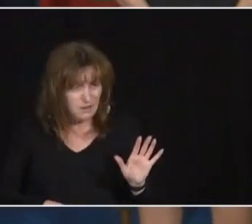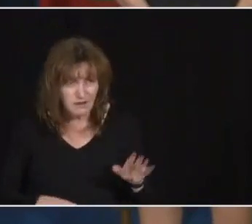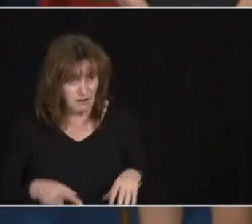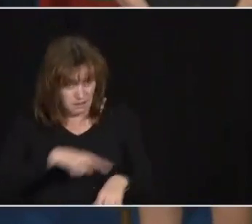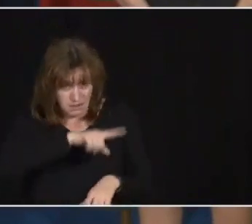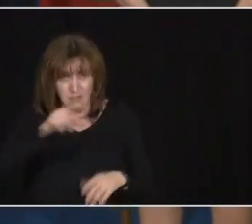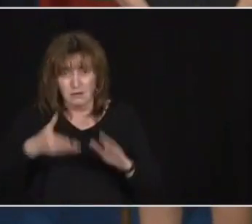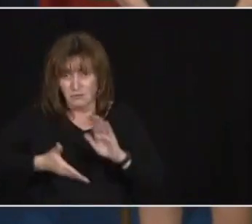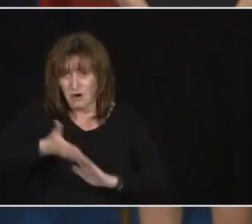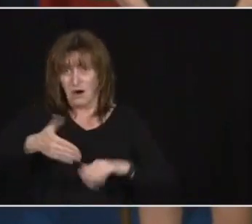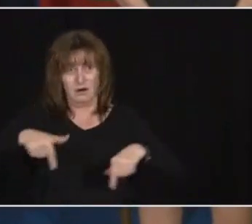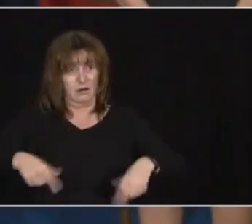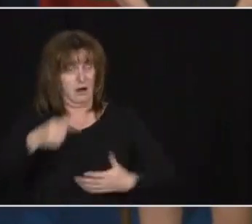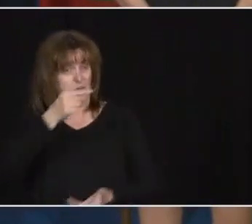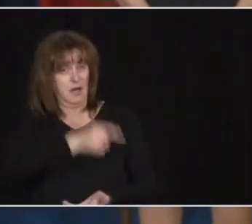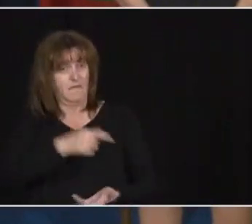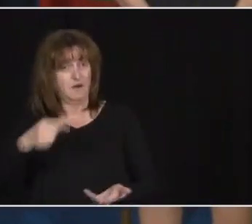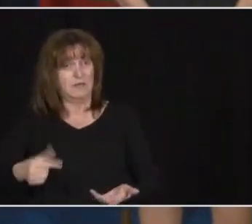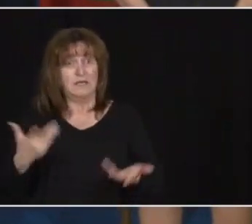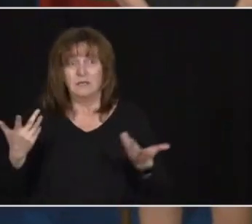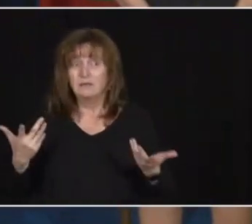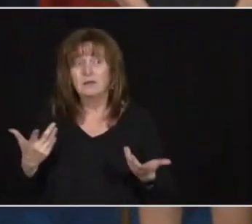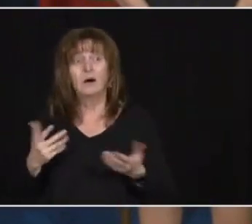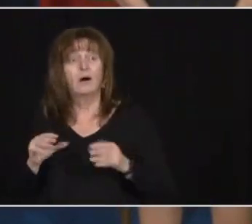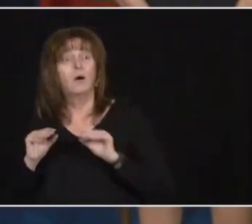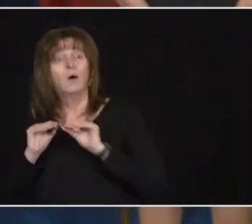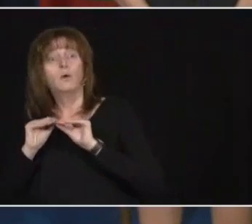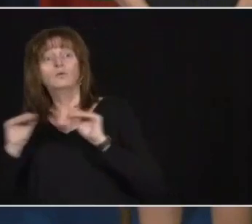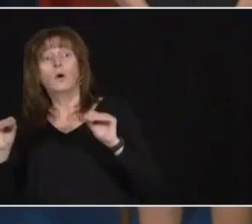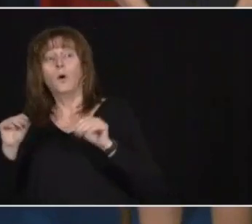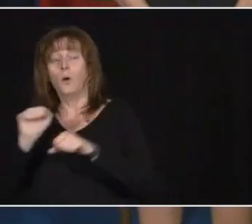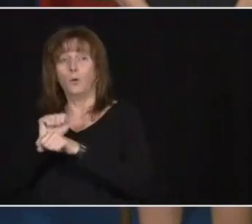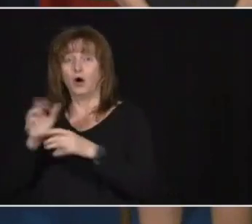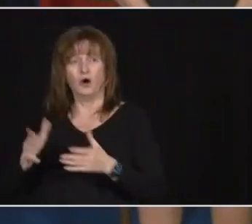It wouldn't be able to run if everyone took their time off.